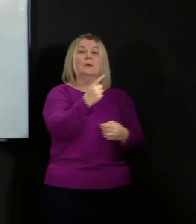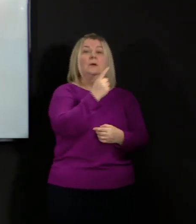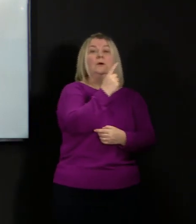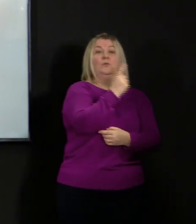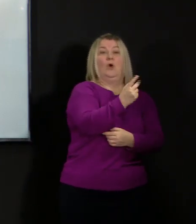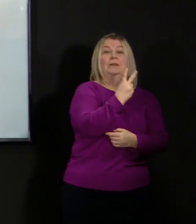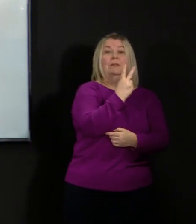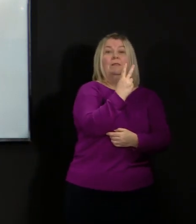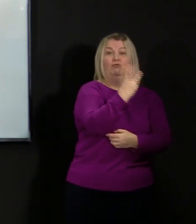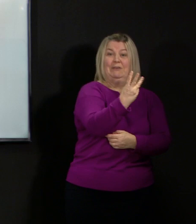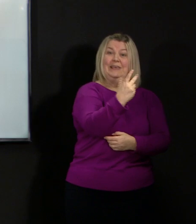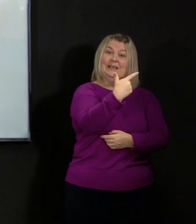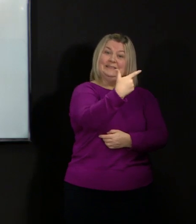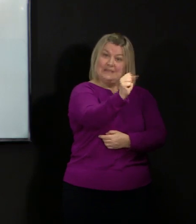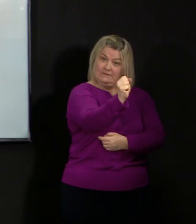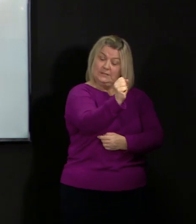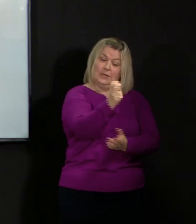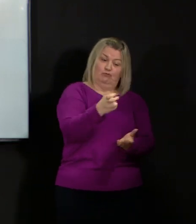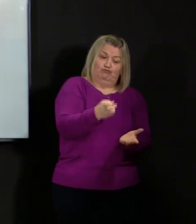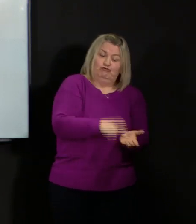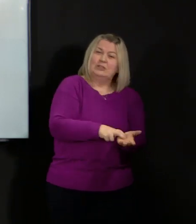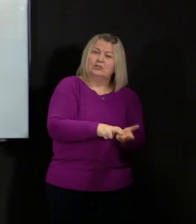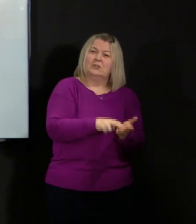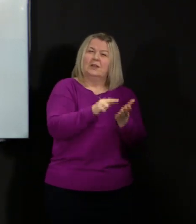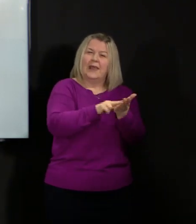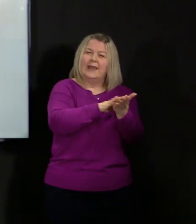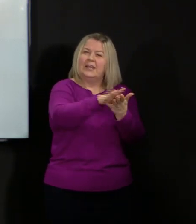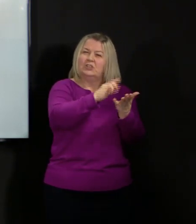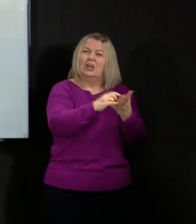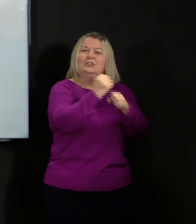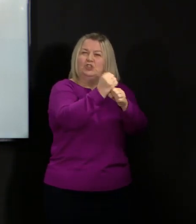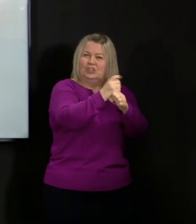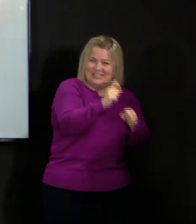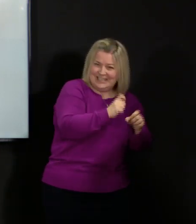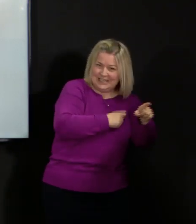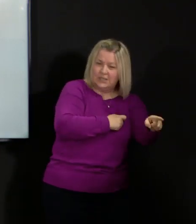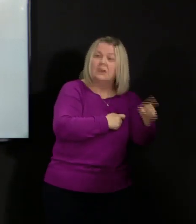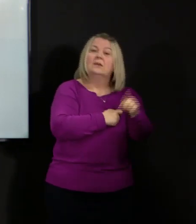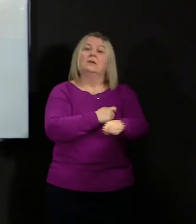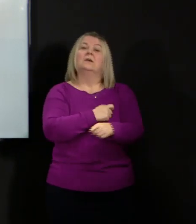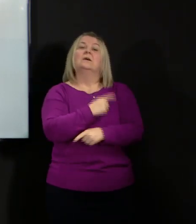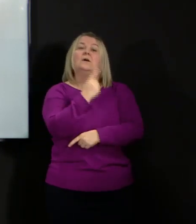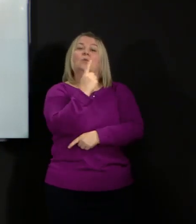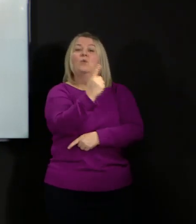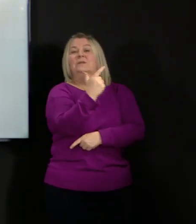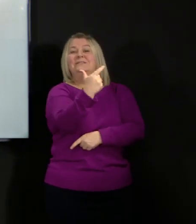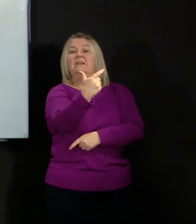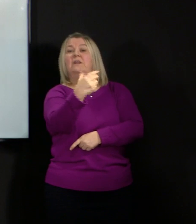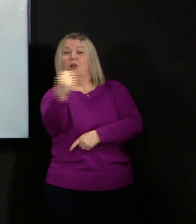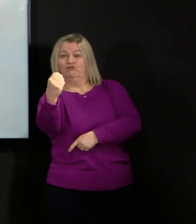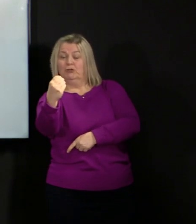registered with NHS Greater Glasgow and Clyde, 1,700 with NHS Lothian, and the